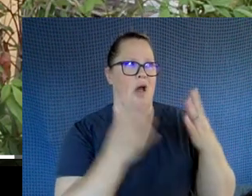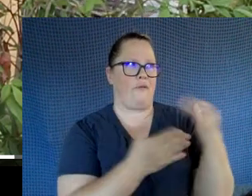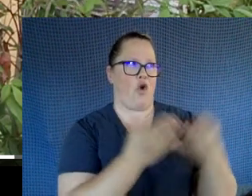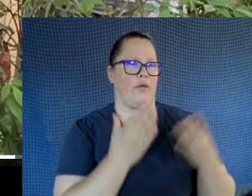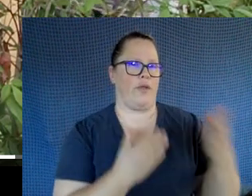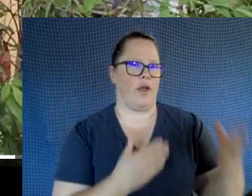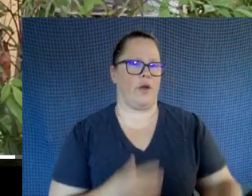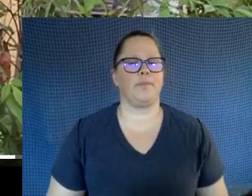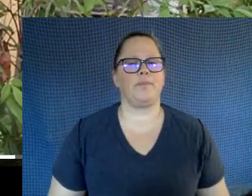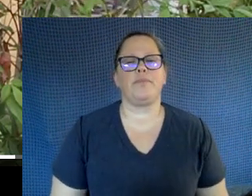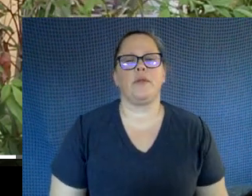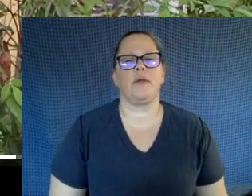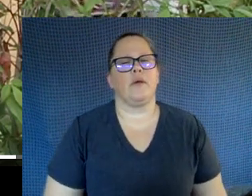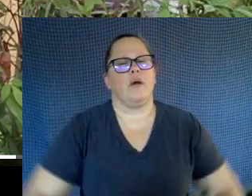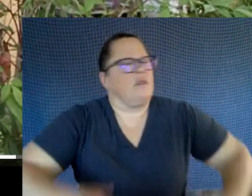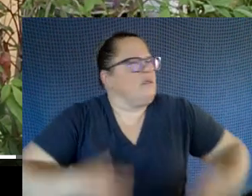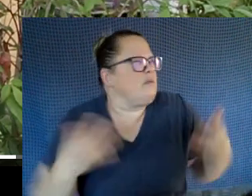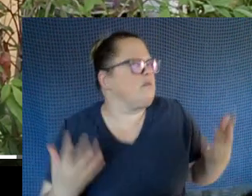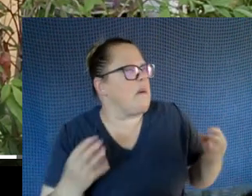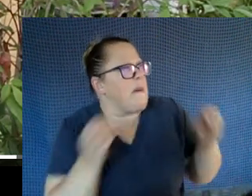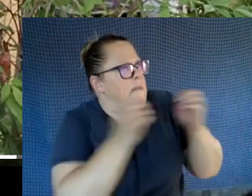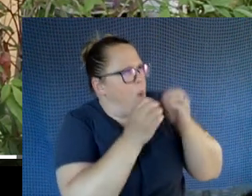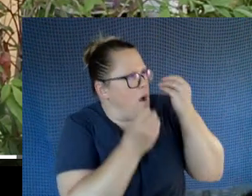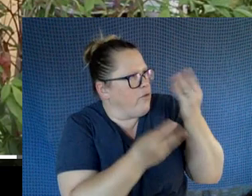students are interested in learning more about Romare Bearden. If you want to learn more about